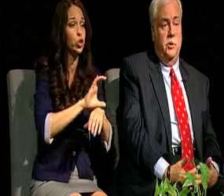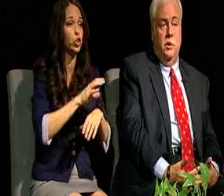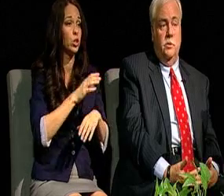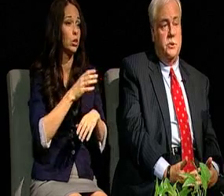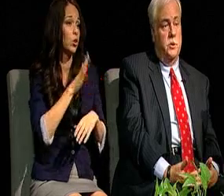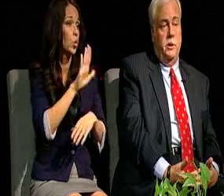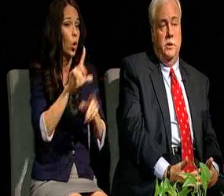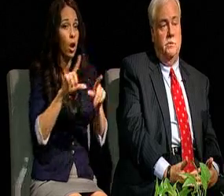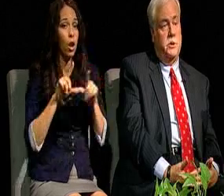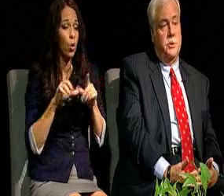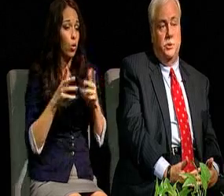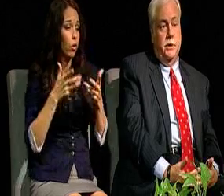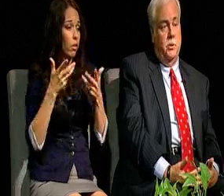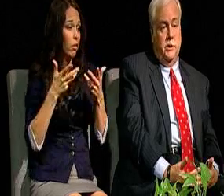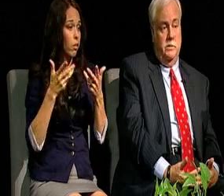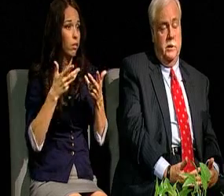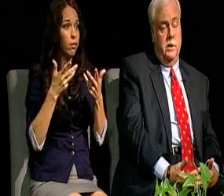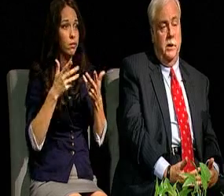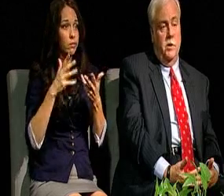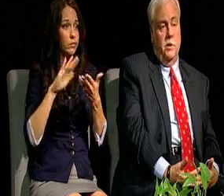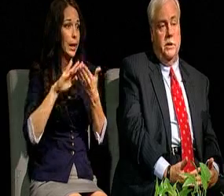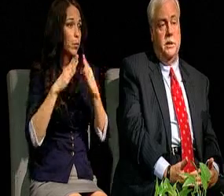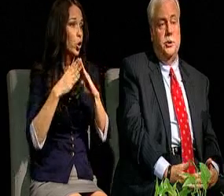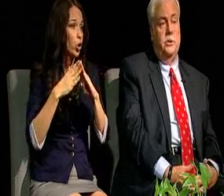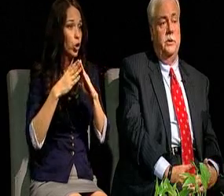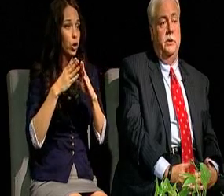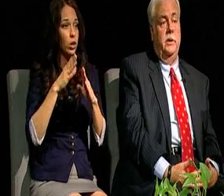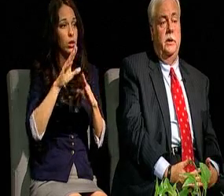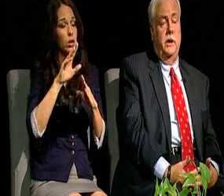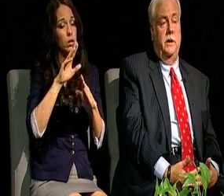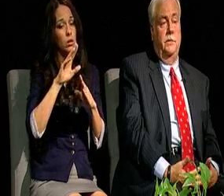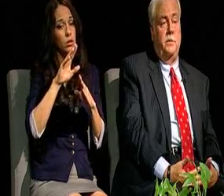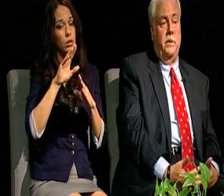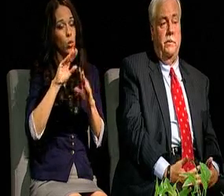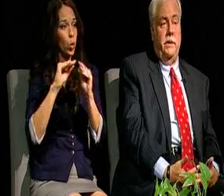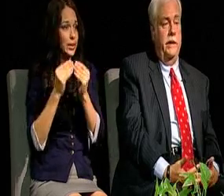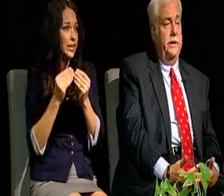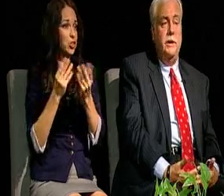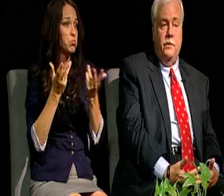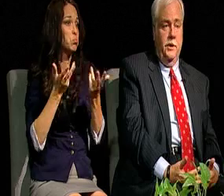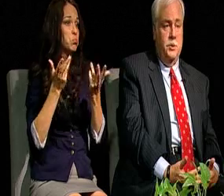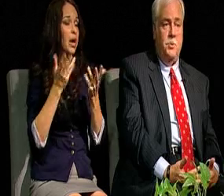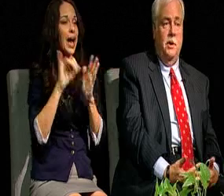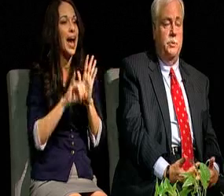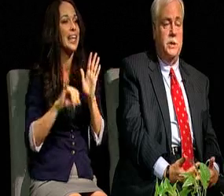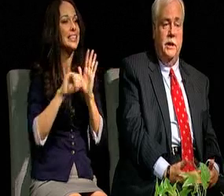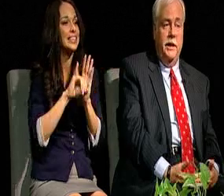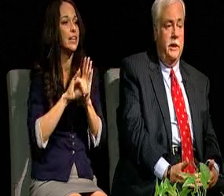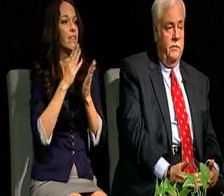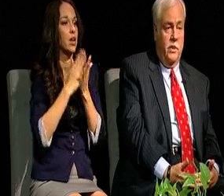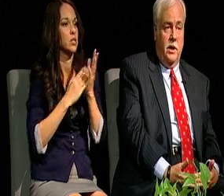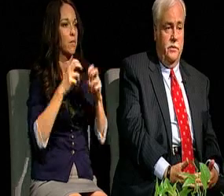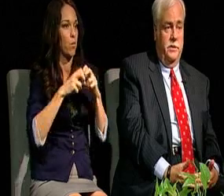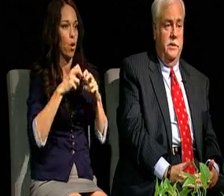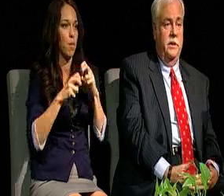your local social neighborhood organization, identifying those problems and getting involved.